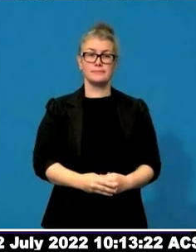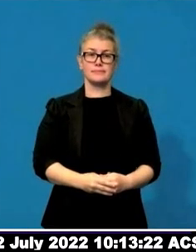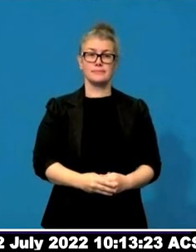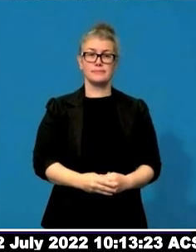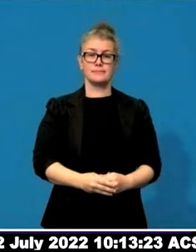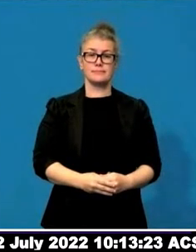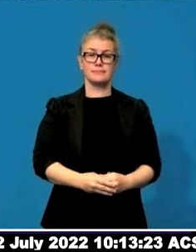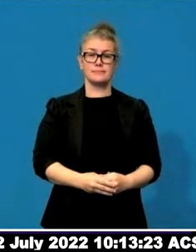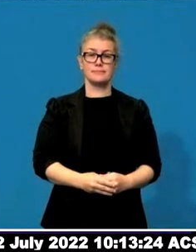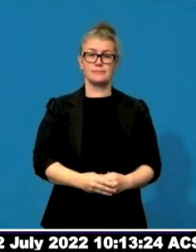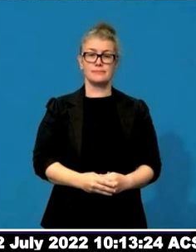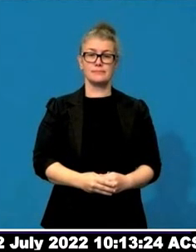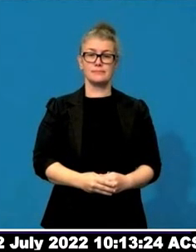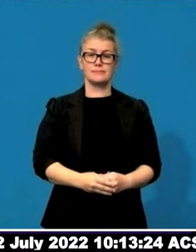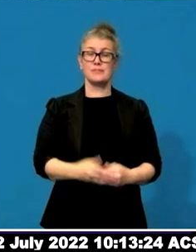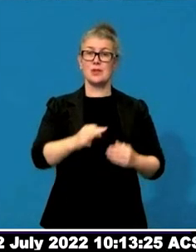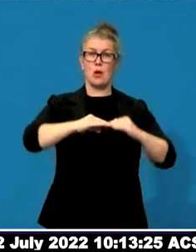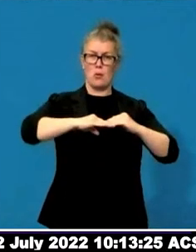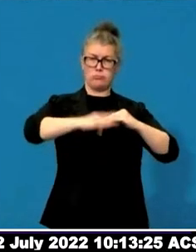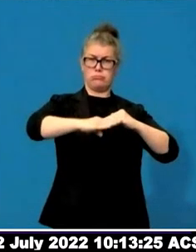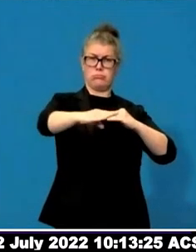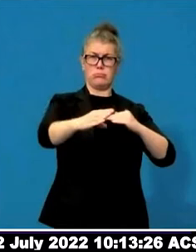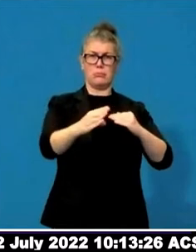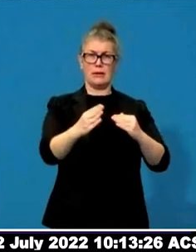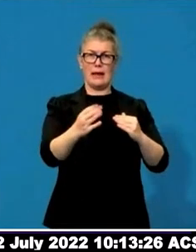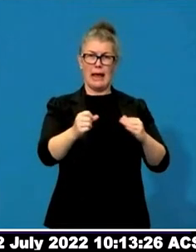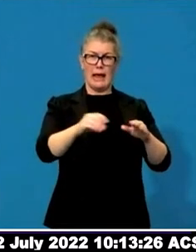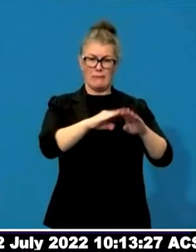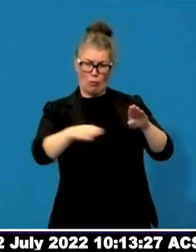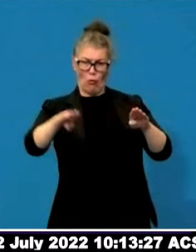It is uneven in some parts? Em is nodding.